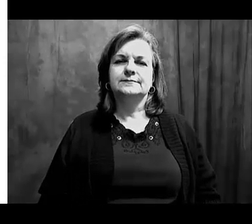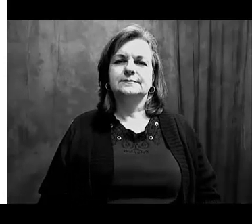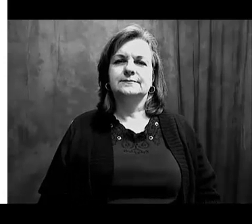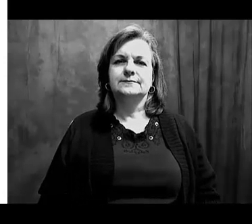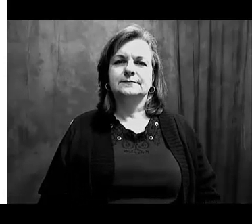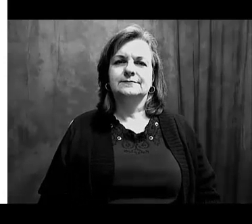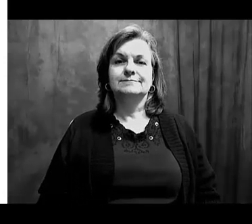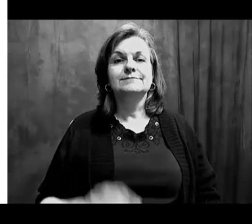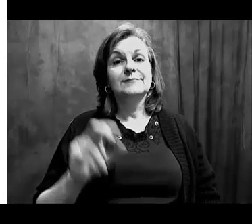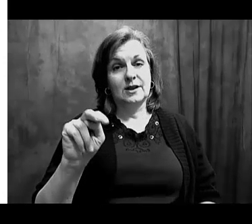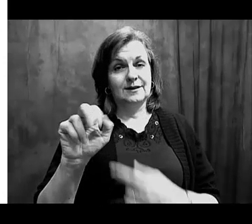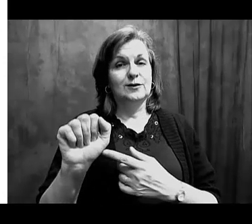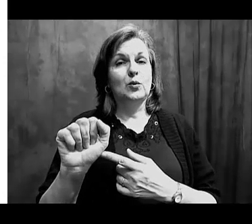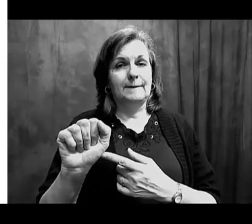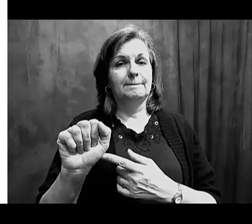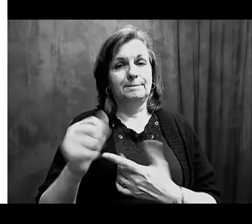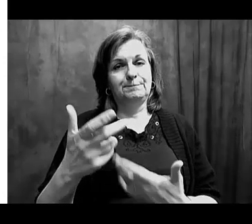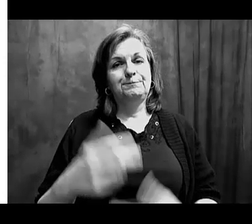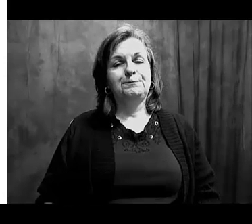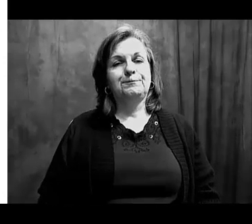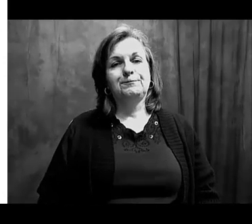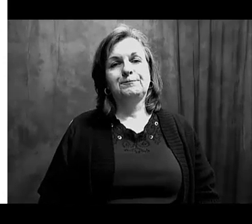sodium ions